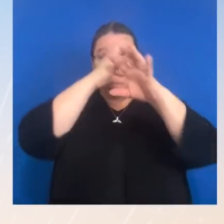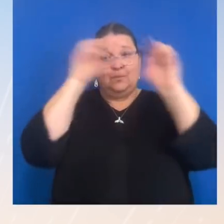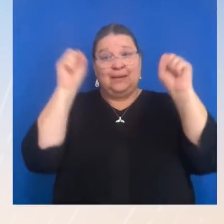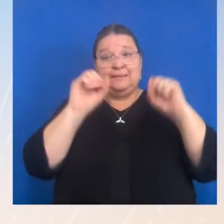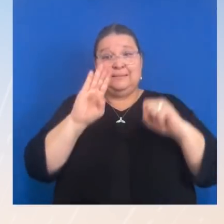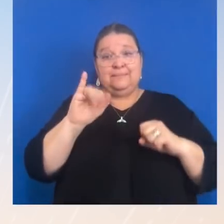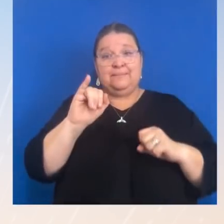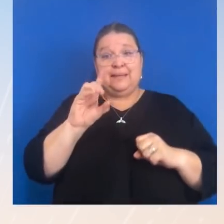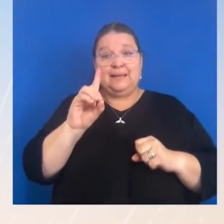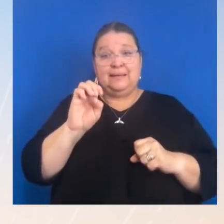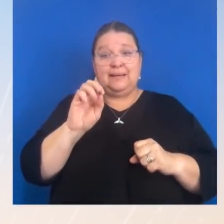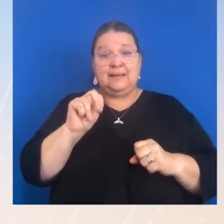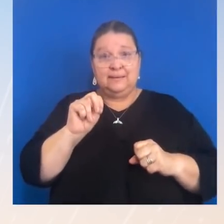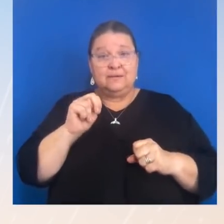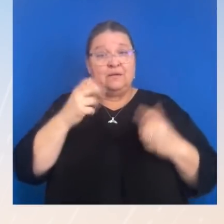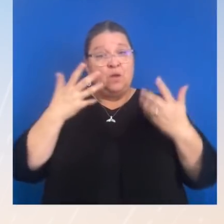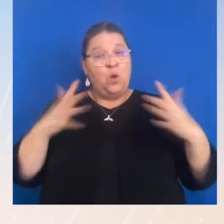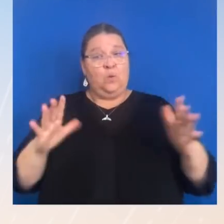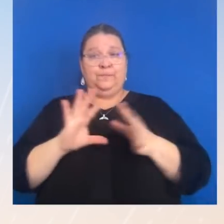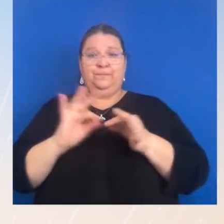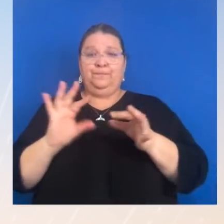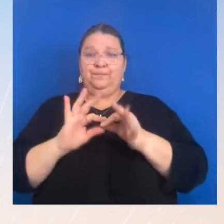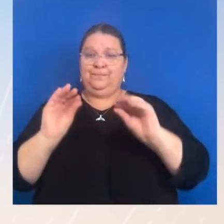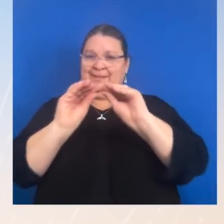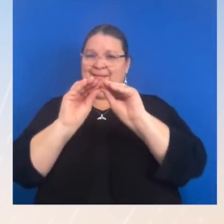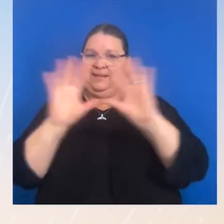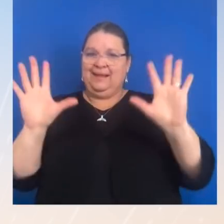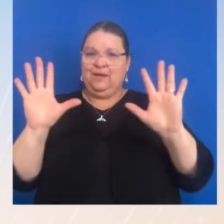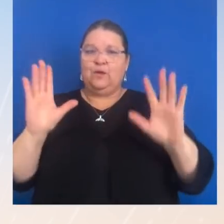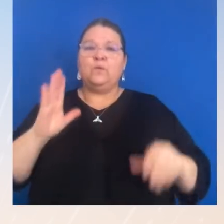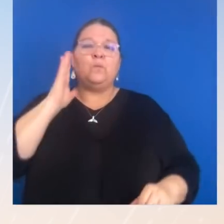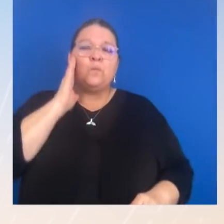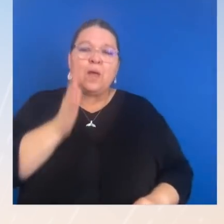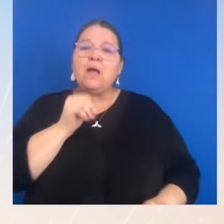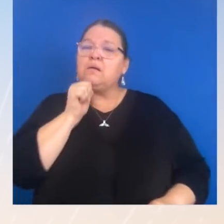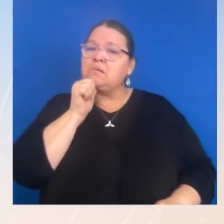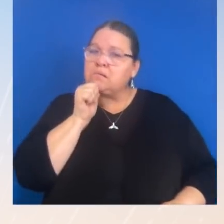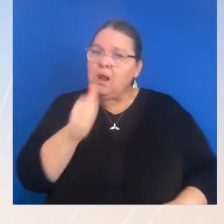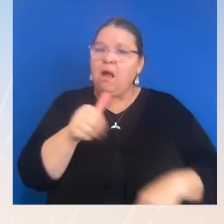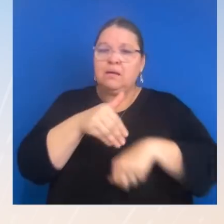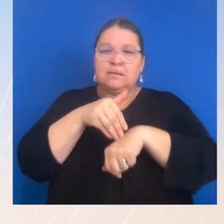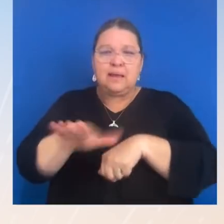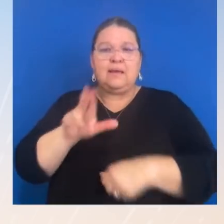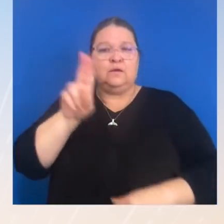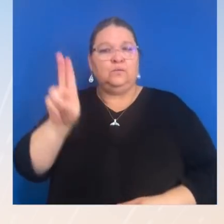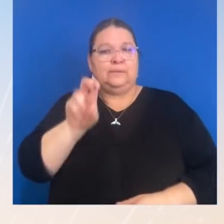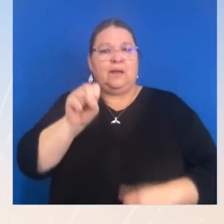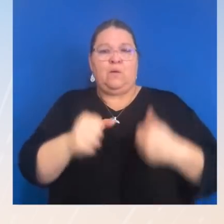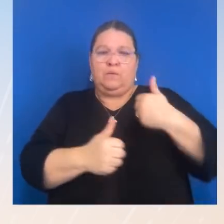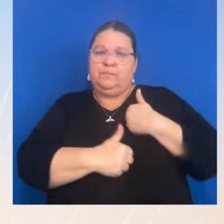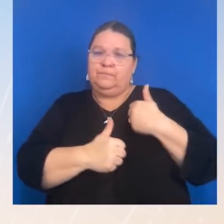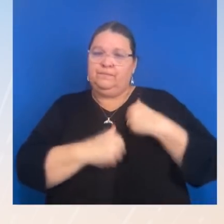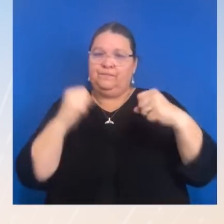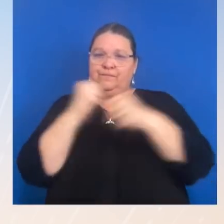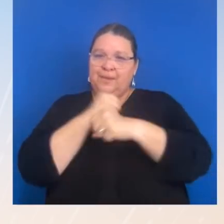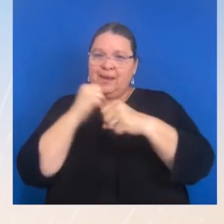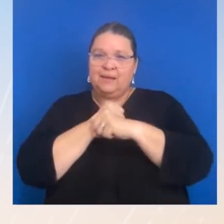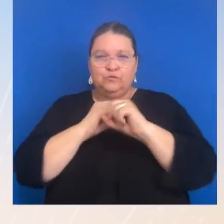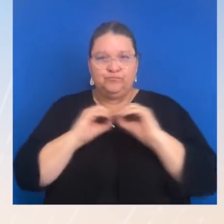to fight in Ukraine against Russia to start another war. That that would be an escalatory step; that would not be in our national security interests